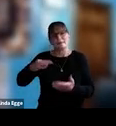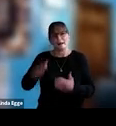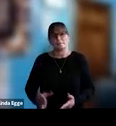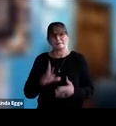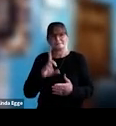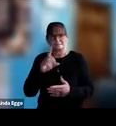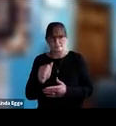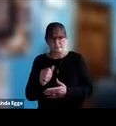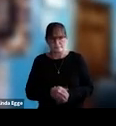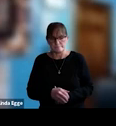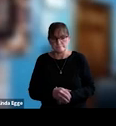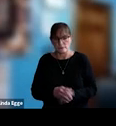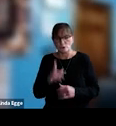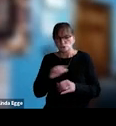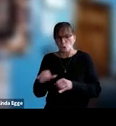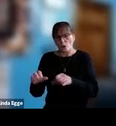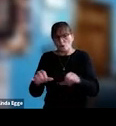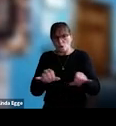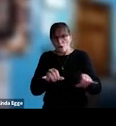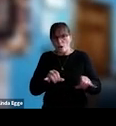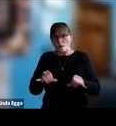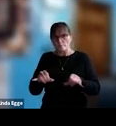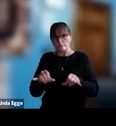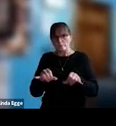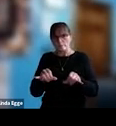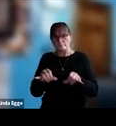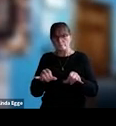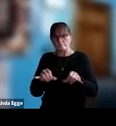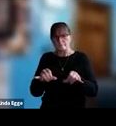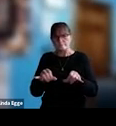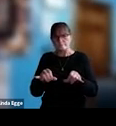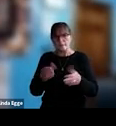So a common thing that we see